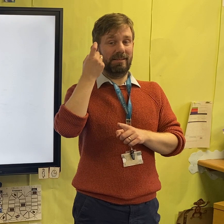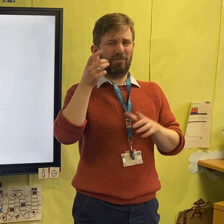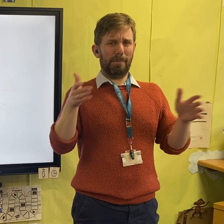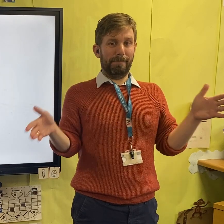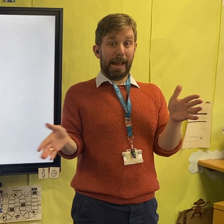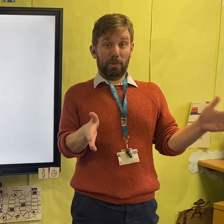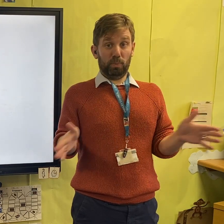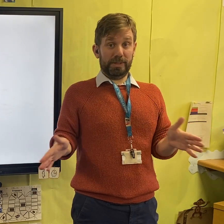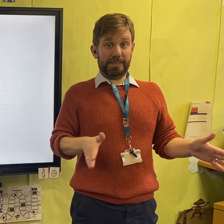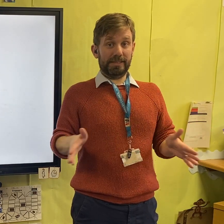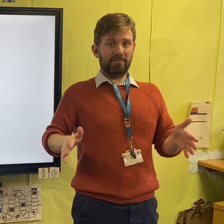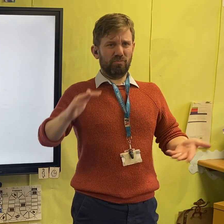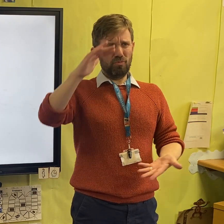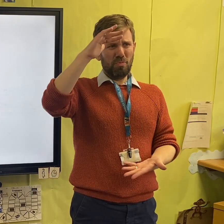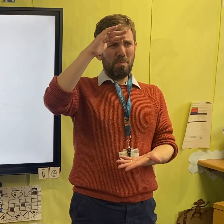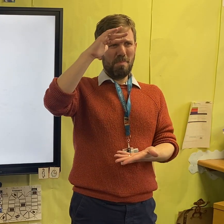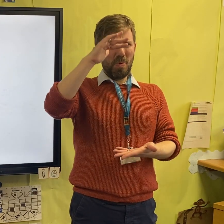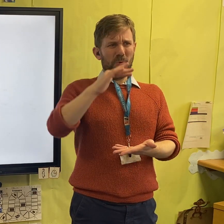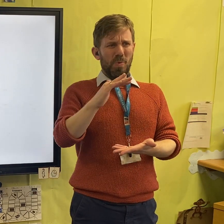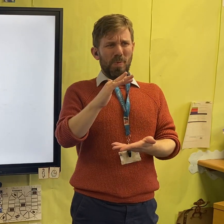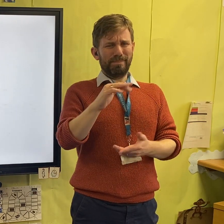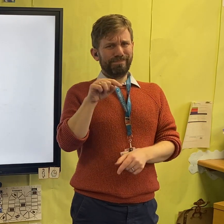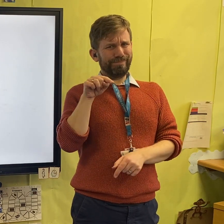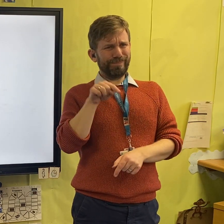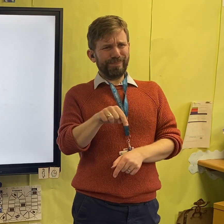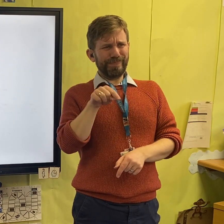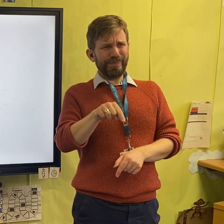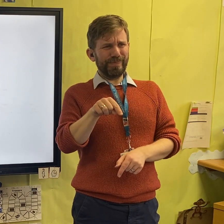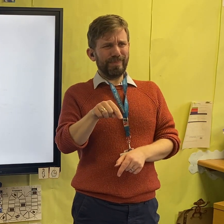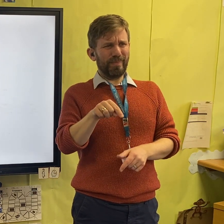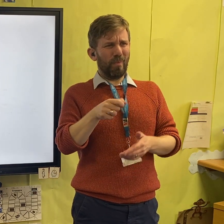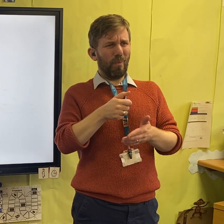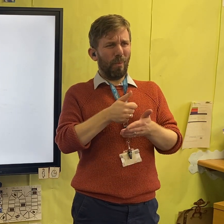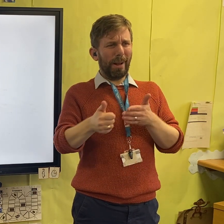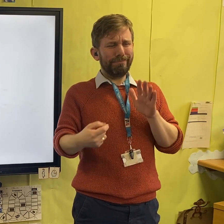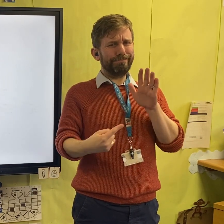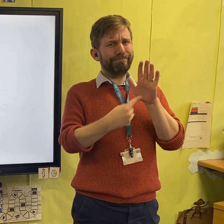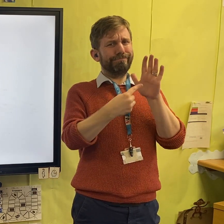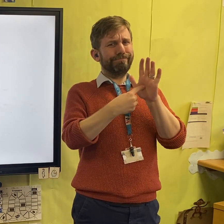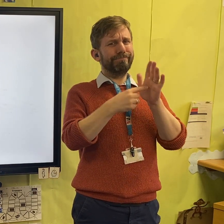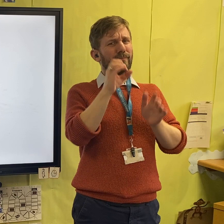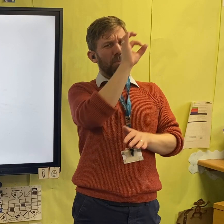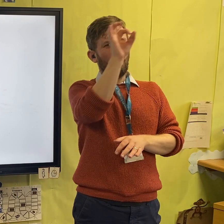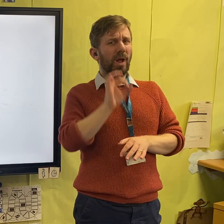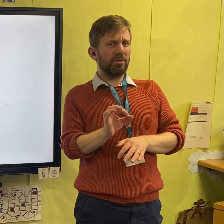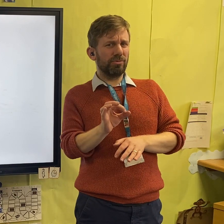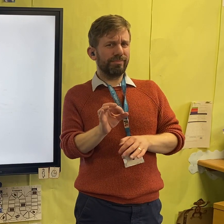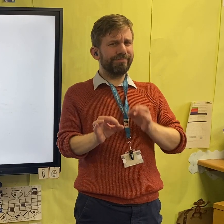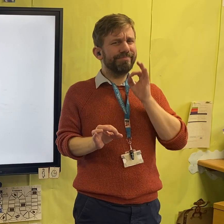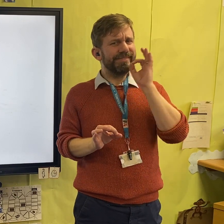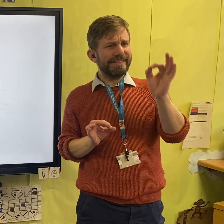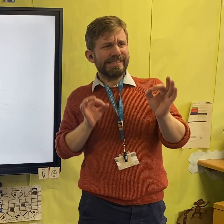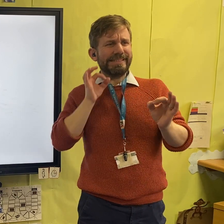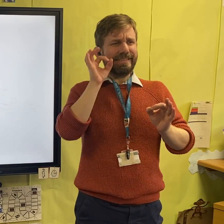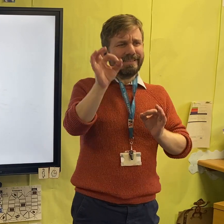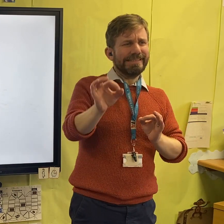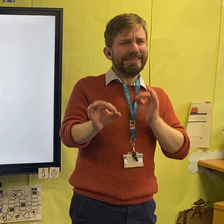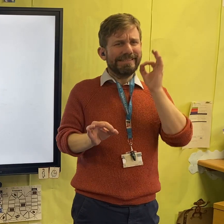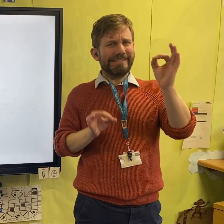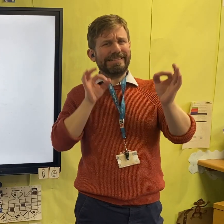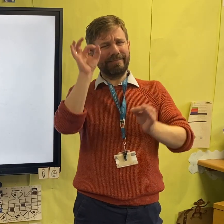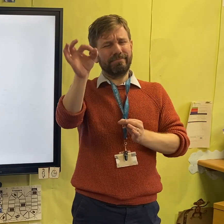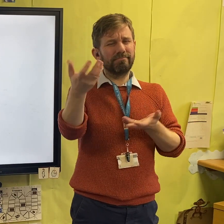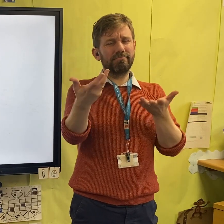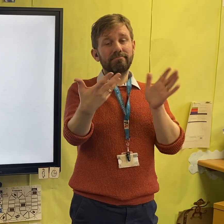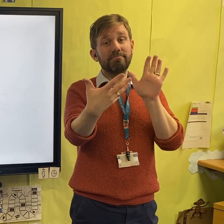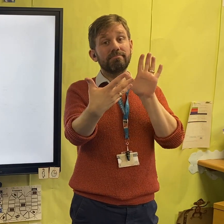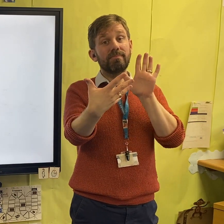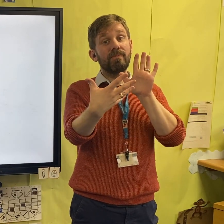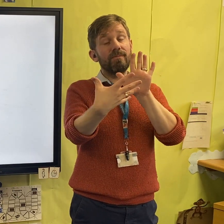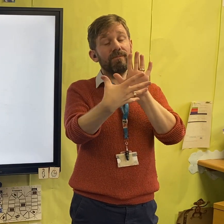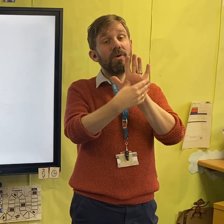Pipkin was a penguin, he was a very small penguin who was always asking very important questions,